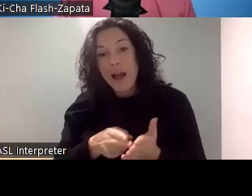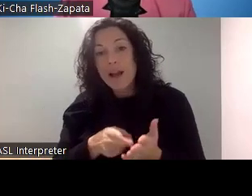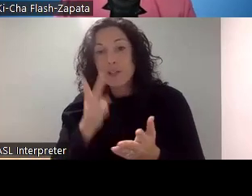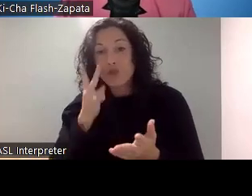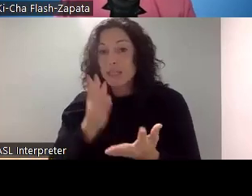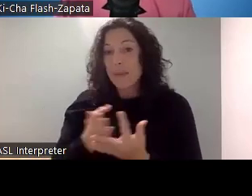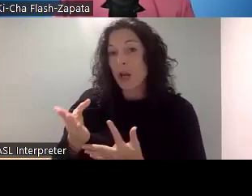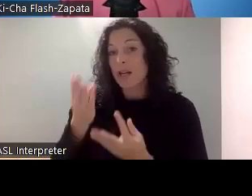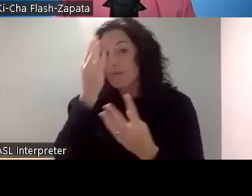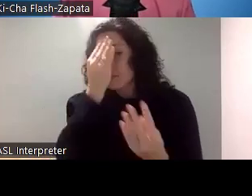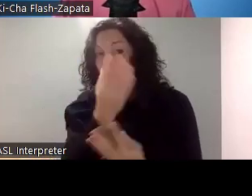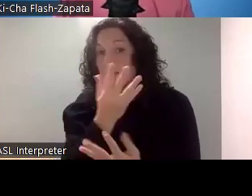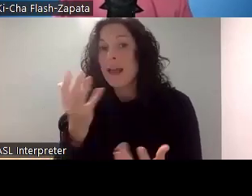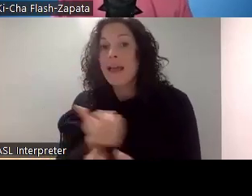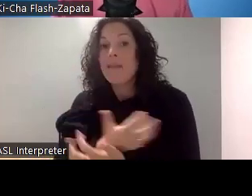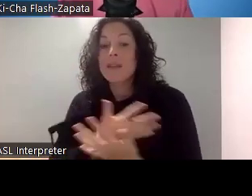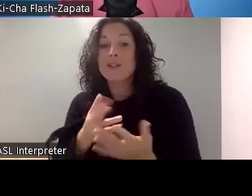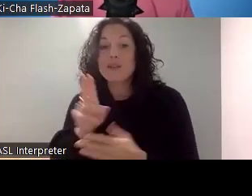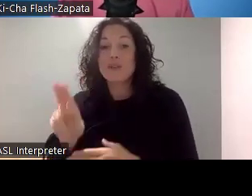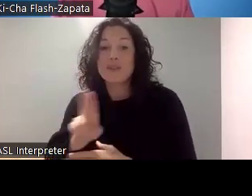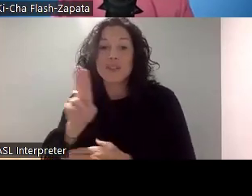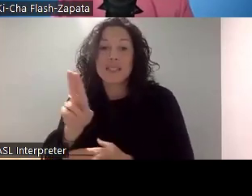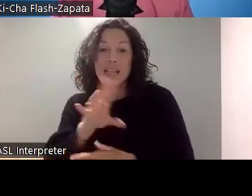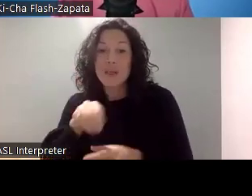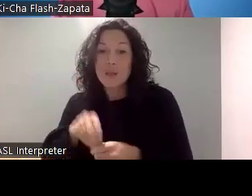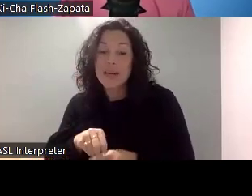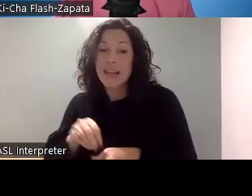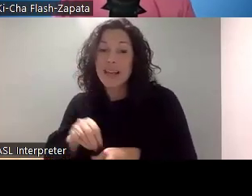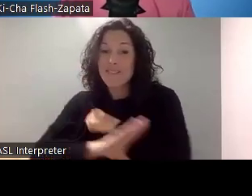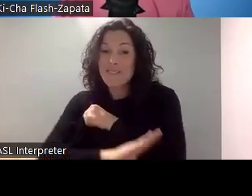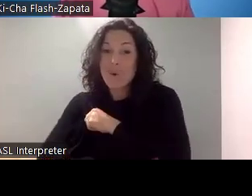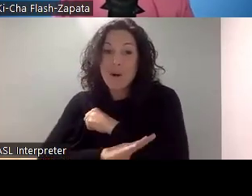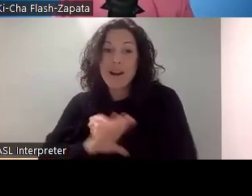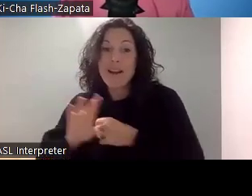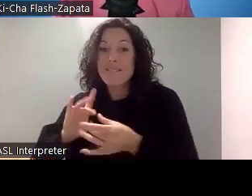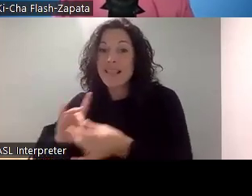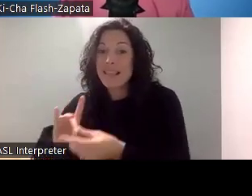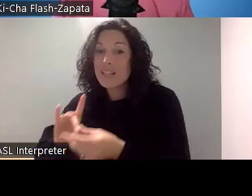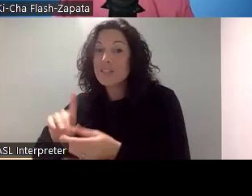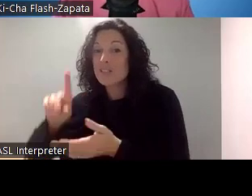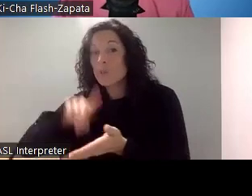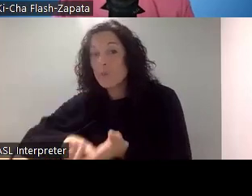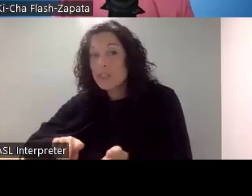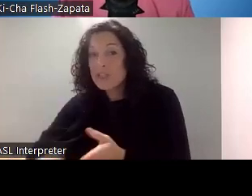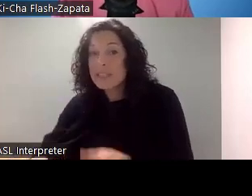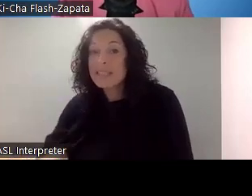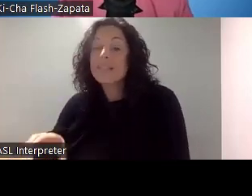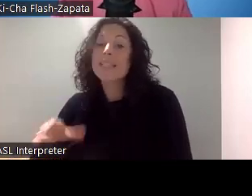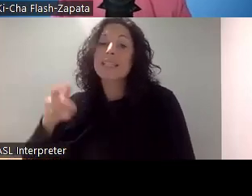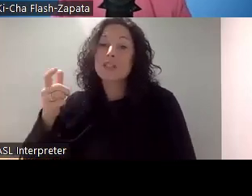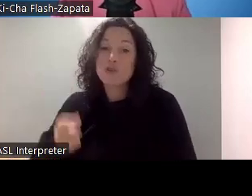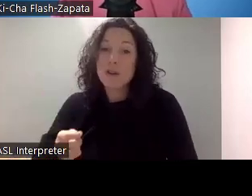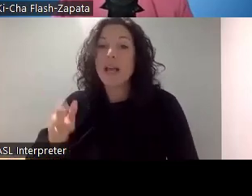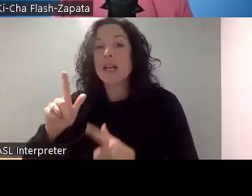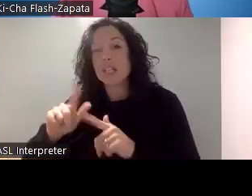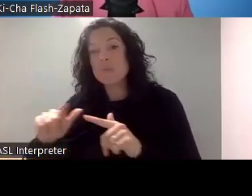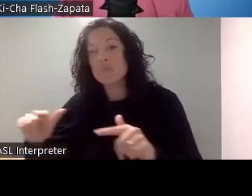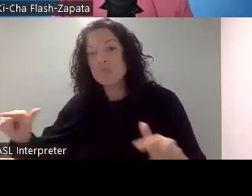by disclosing everything to the university, including all foreign affiliations, research activities, grants, et cetera?